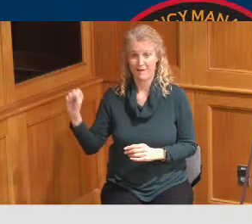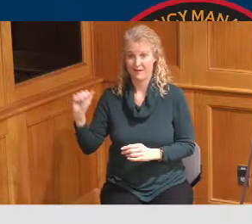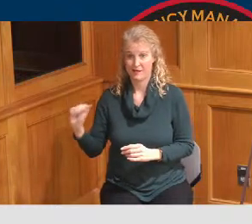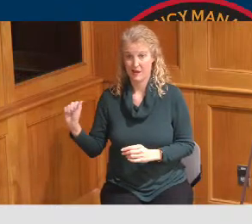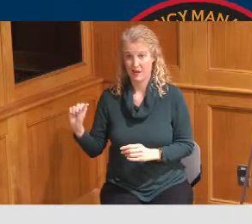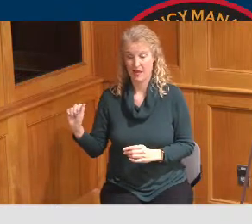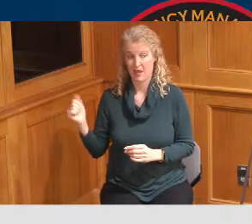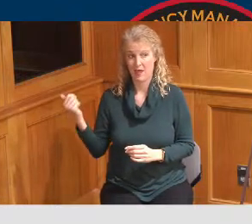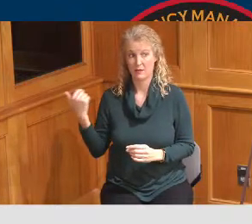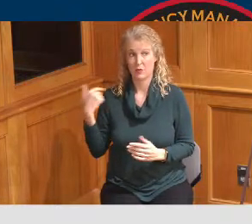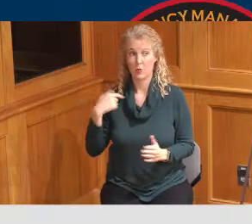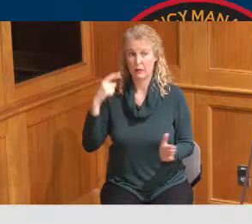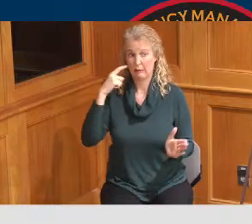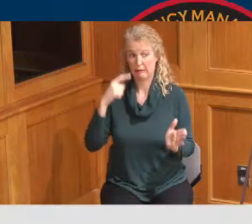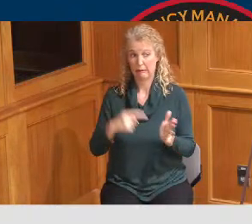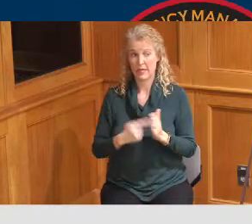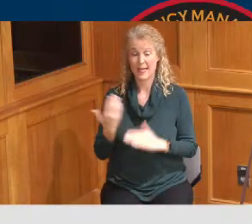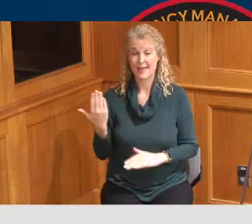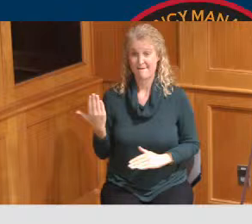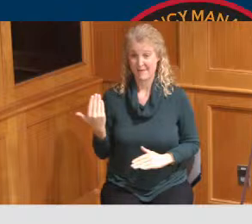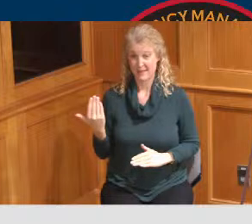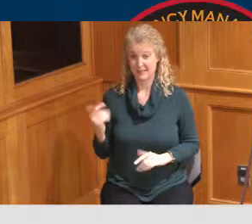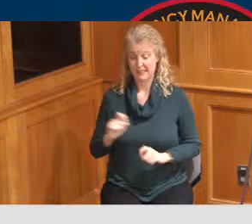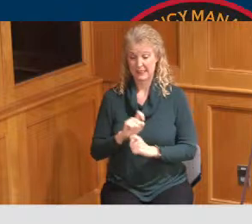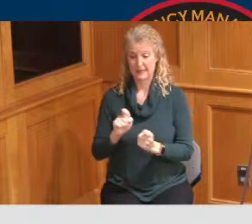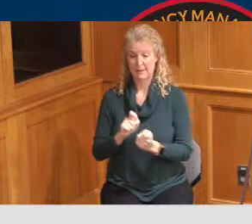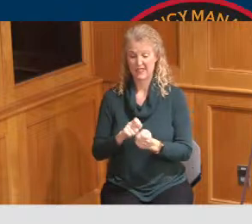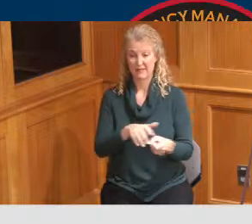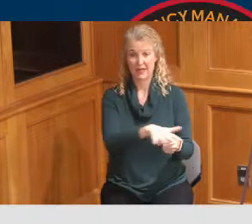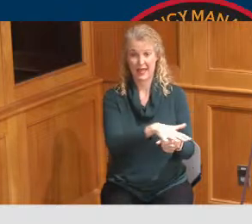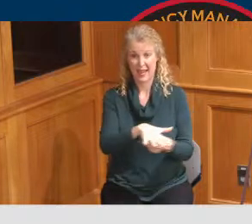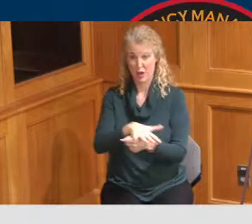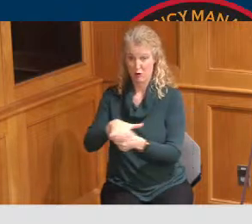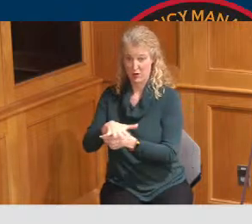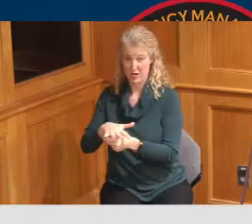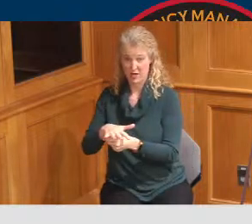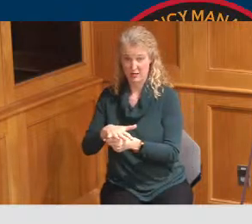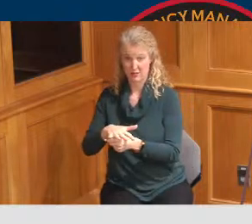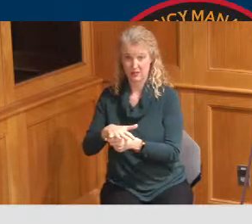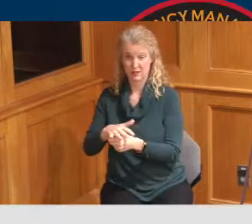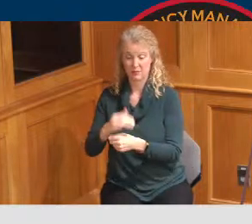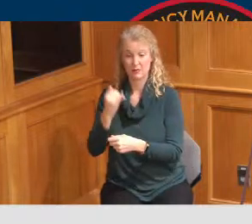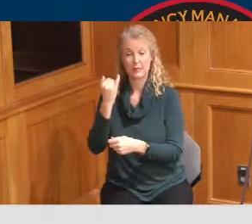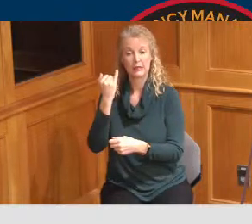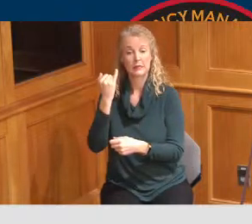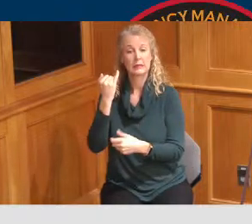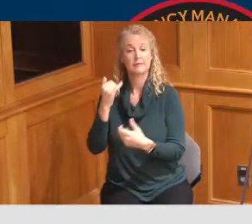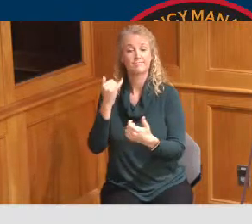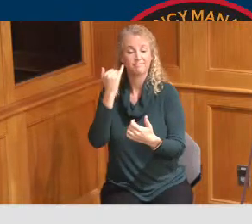there are 15 areas of support functions that are generally needed in in most large scale disasters